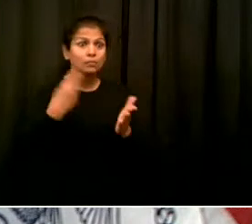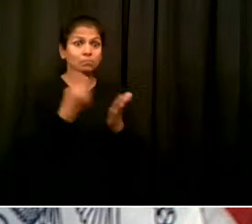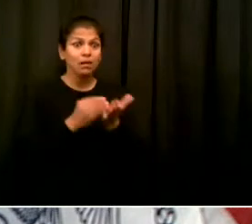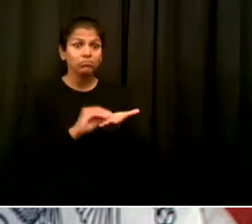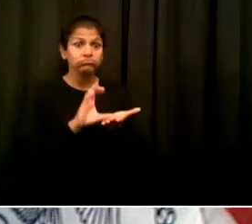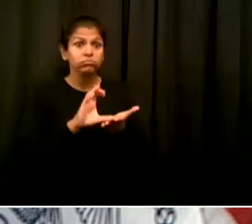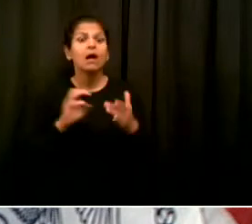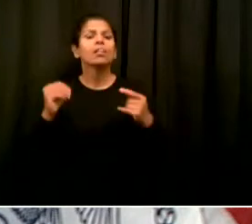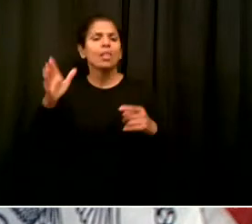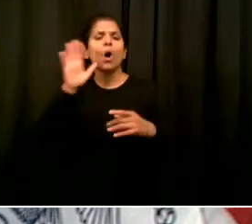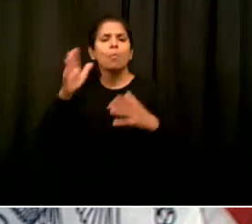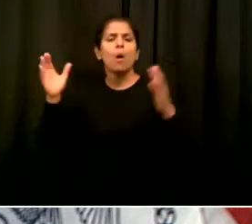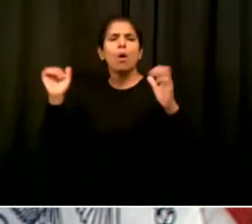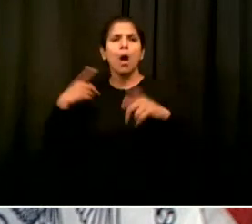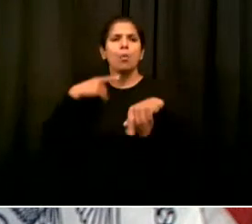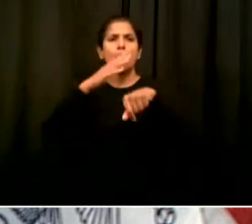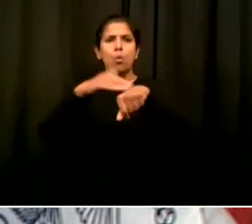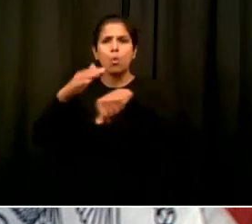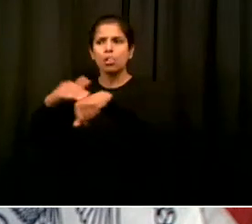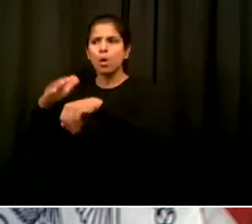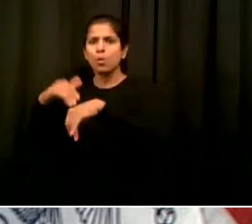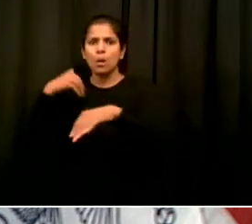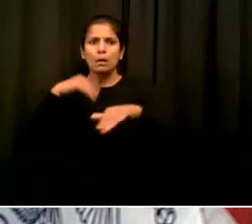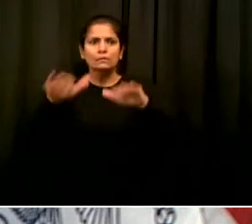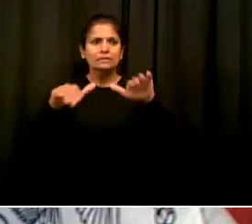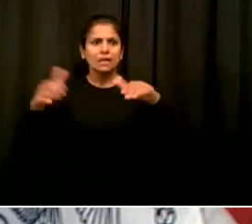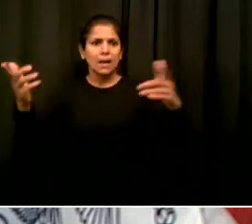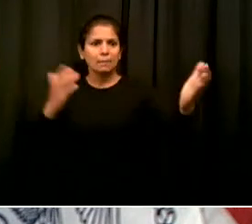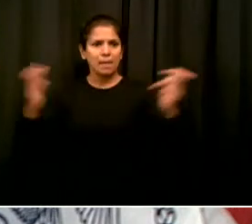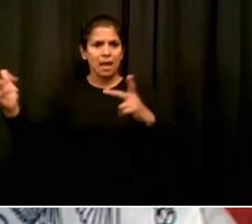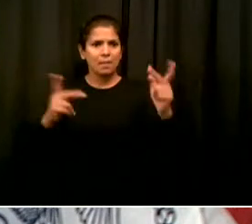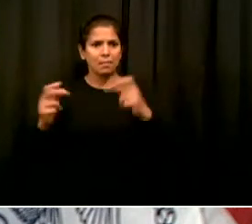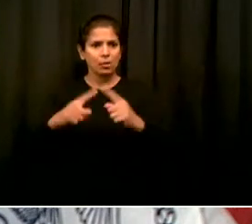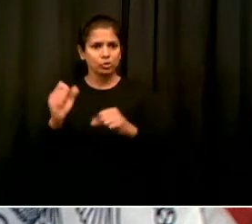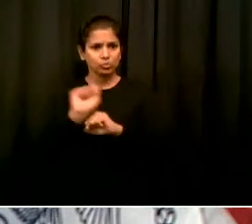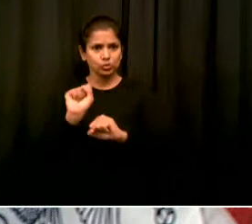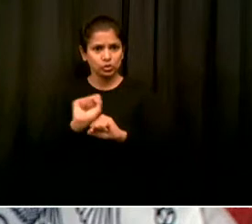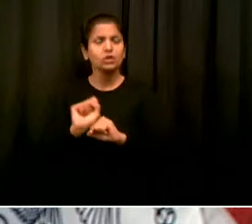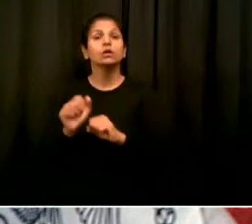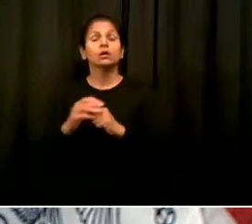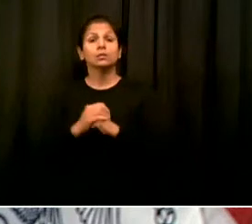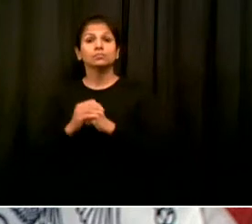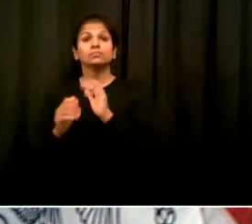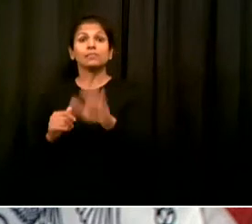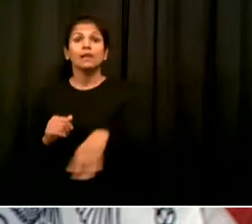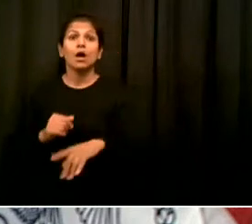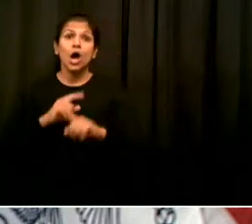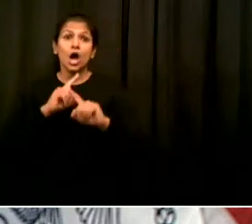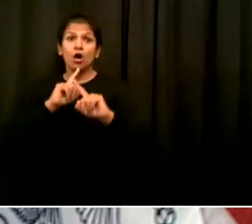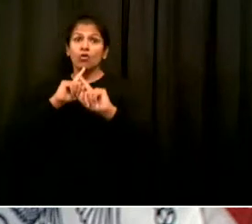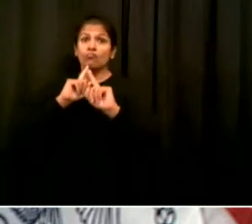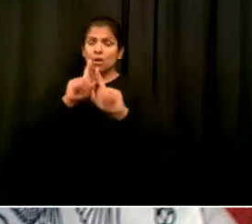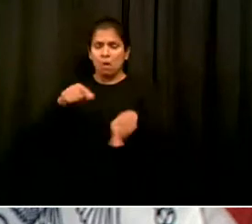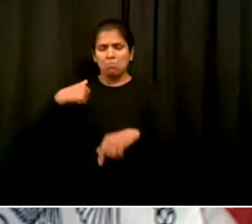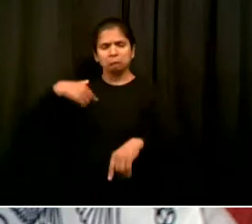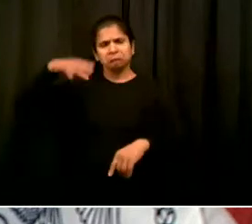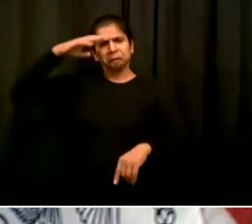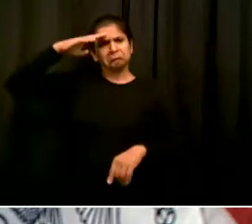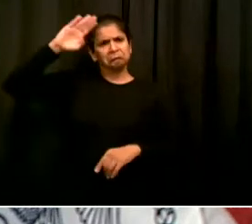AND SAFETY QUESTION, JULIET. CLEARLY, FOR SO MANY REASONS, WE WOULD LIKE TO GET MORE OF OUR CITY WORK FORCE BACK TO THEIR